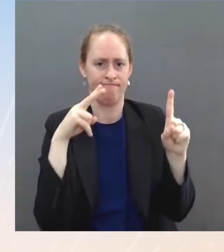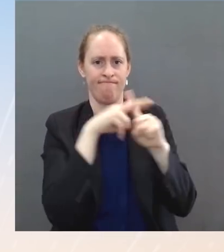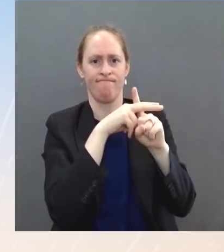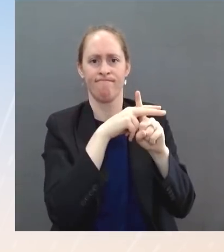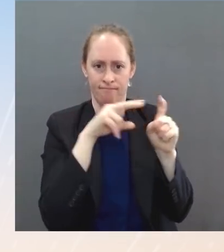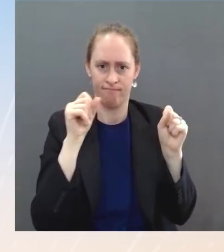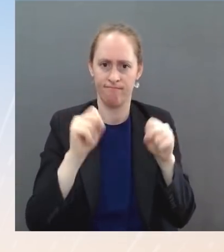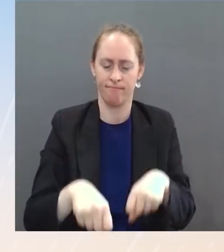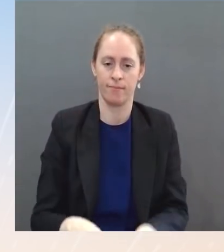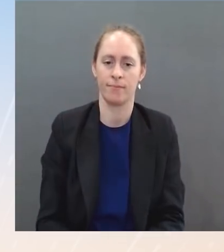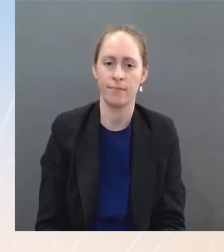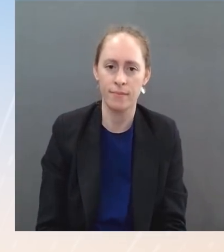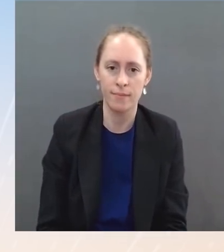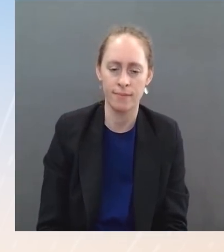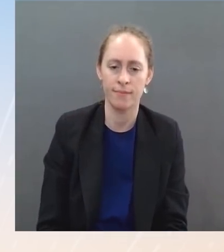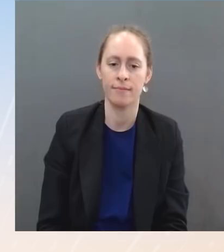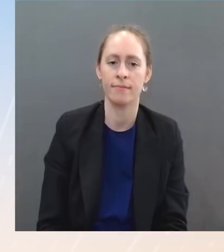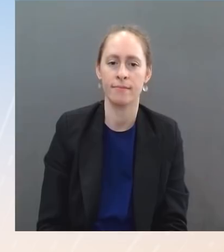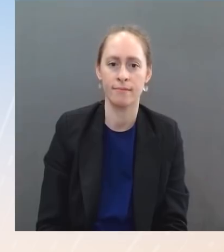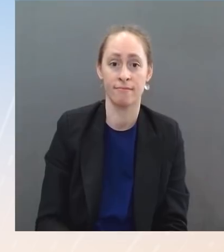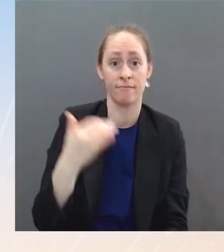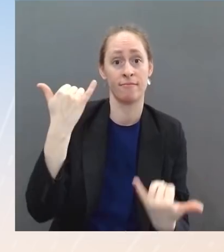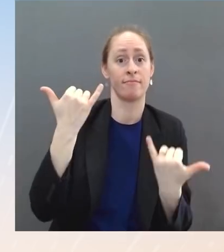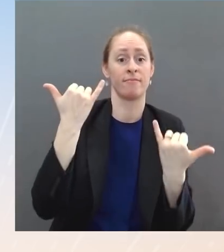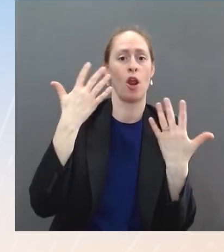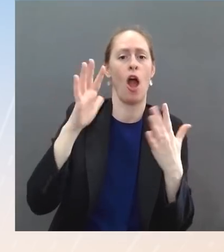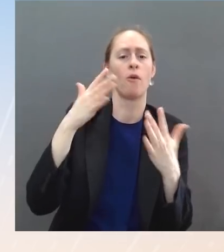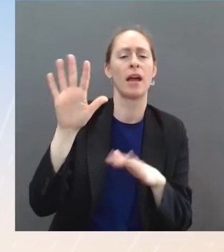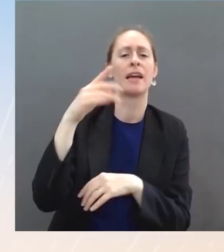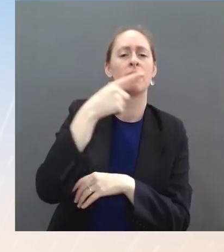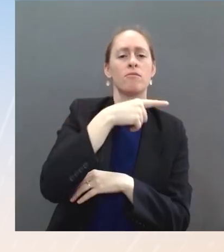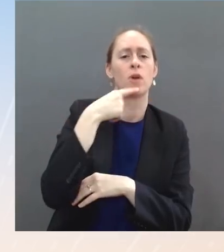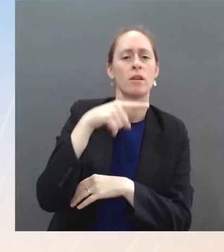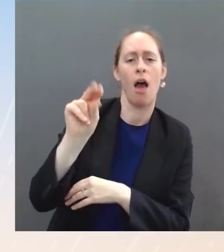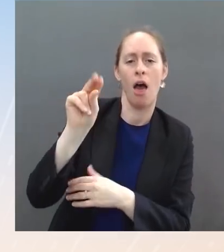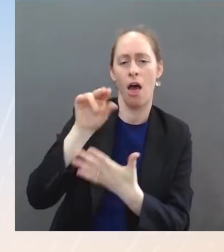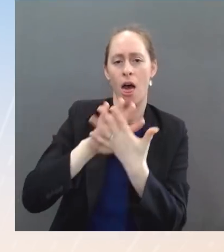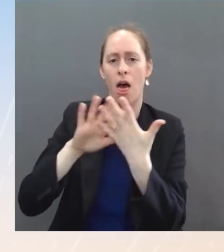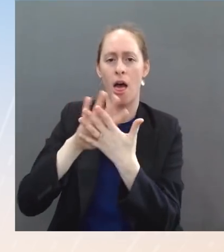the truth will withstand the assault on the truth that we can expect to come from Moscow.